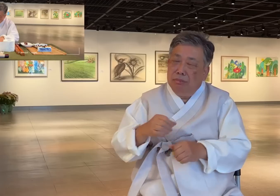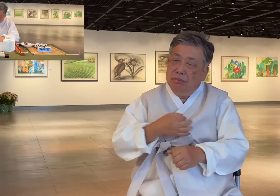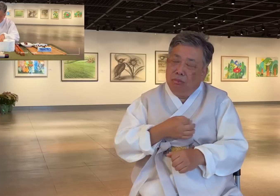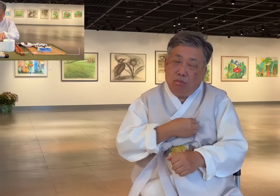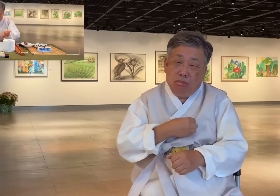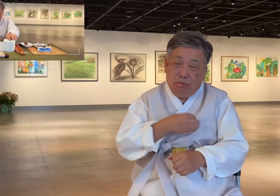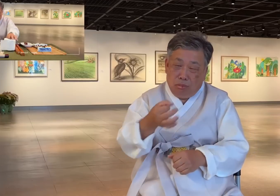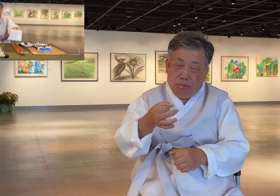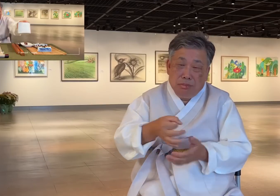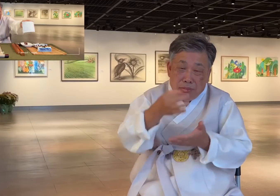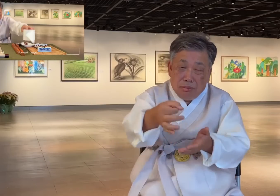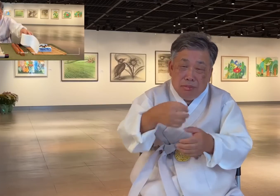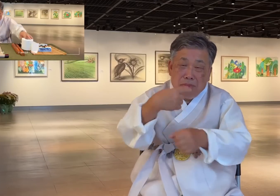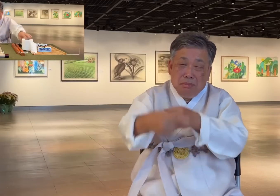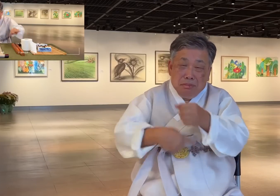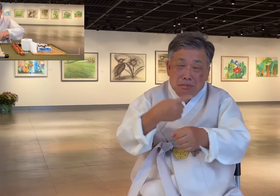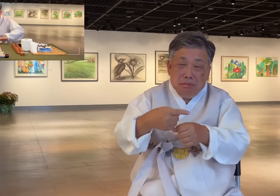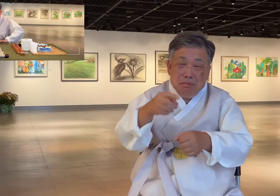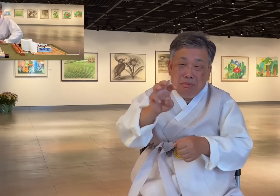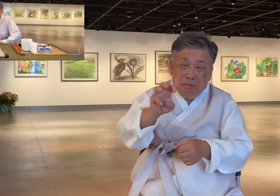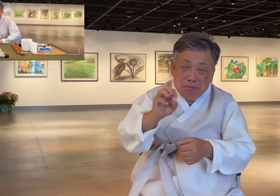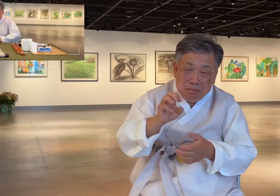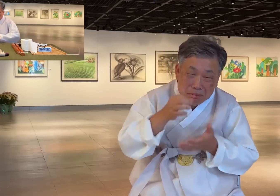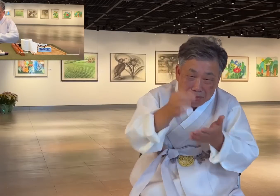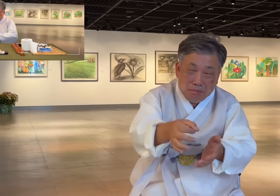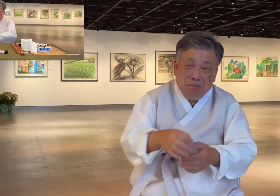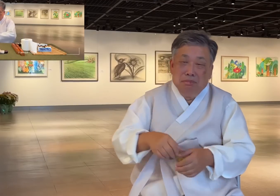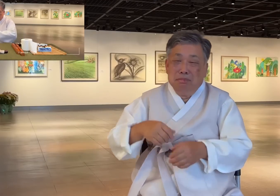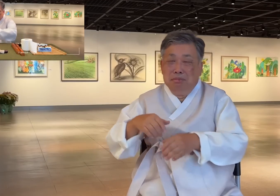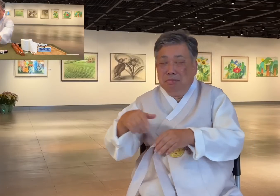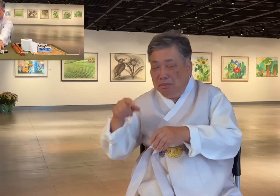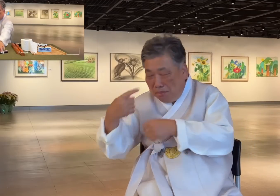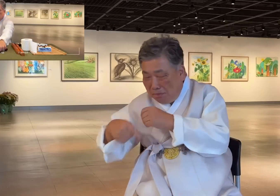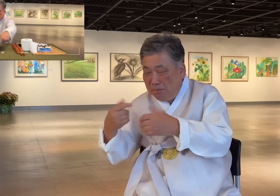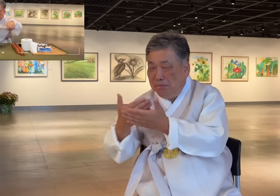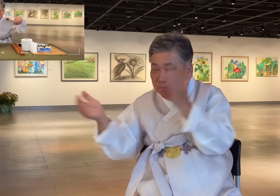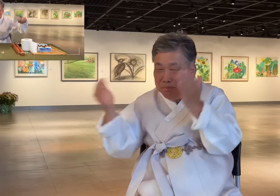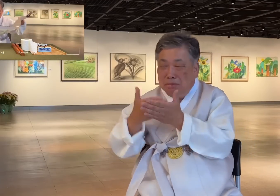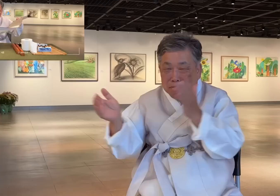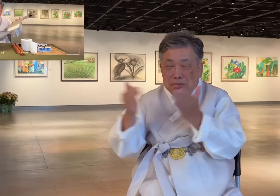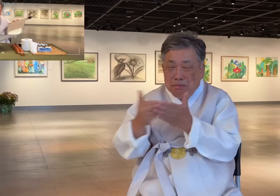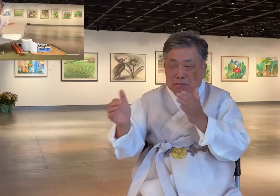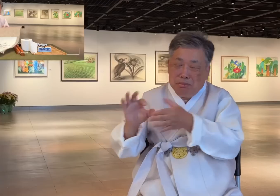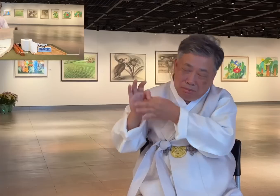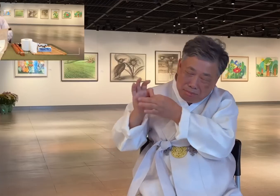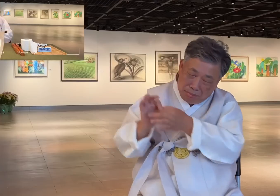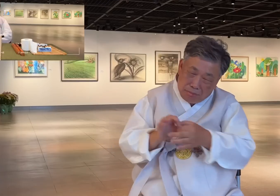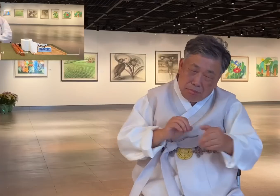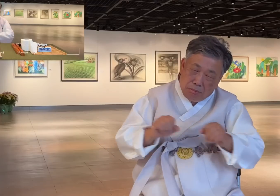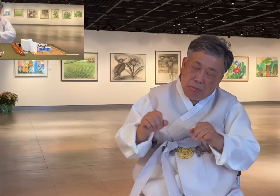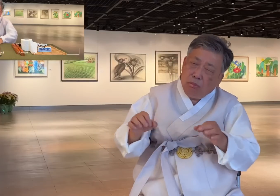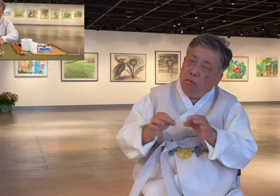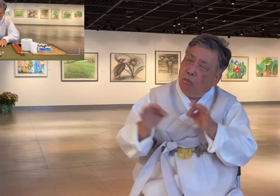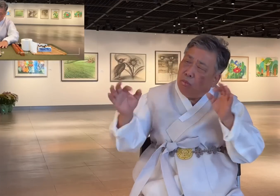I pay an annual fee of 300,000 won. I have been active every year, and